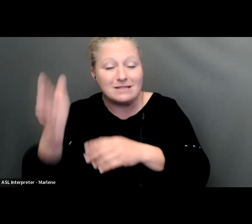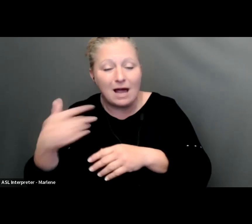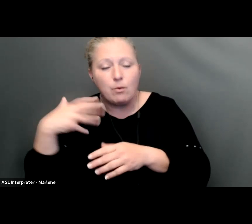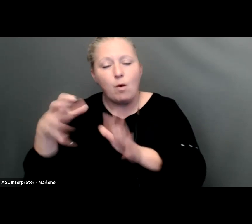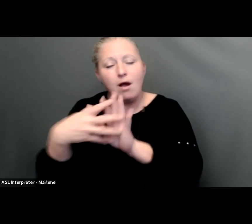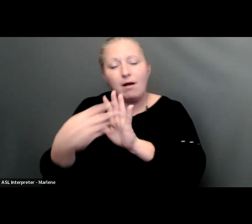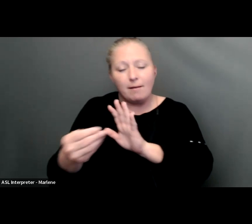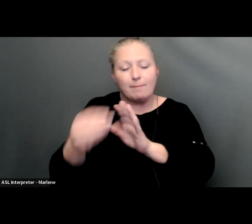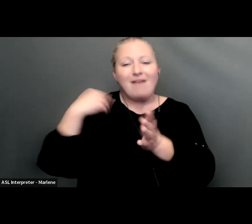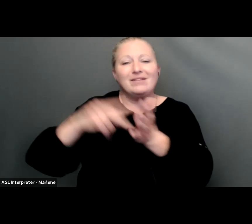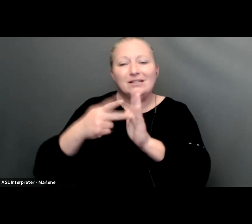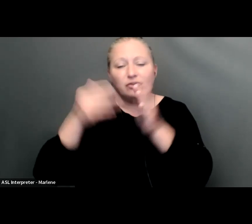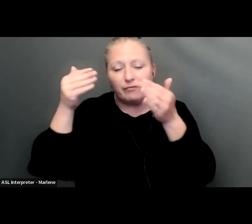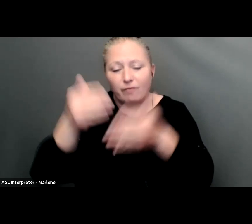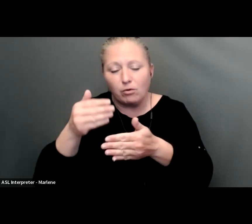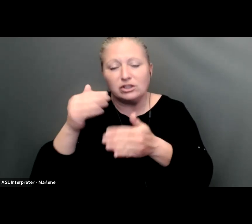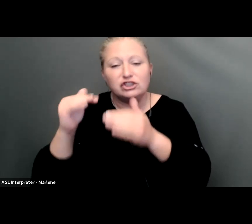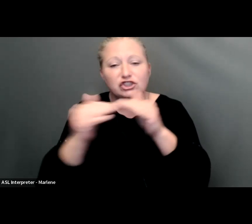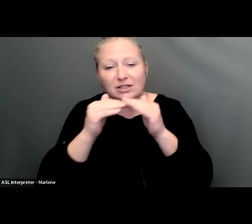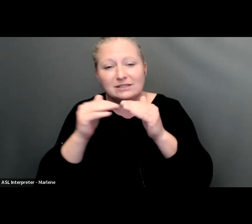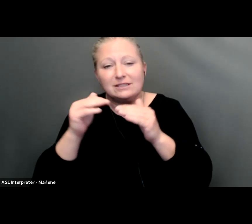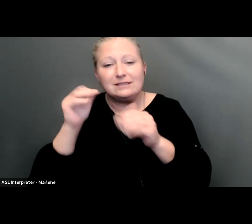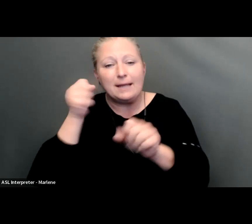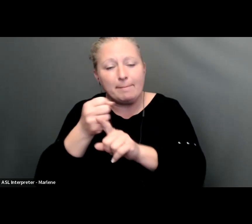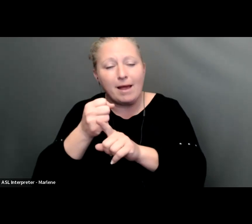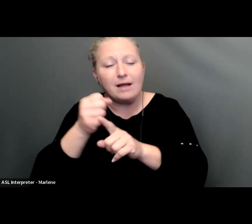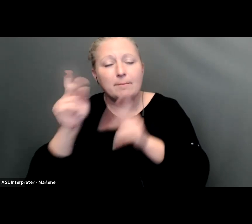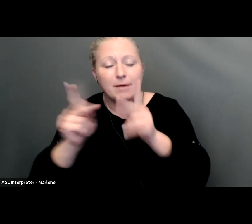but have an intentional focus on justice. impacted folks, including youth who are